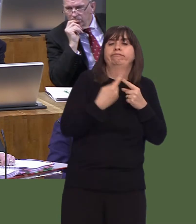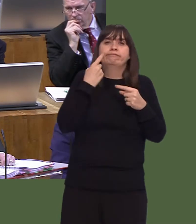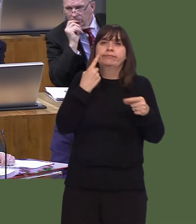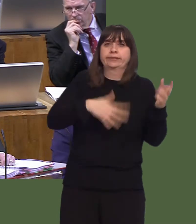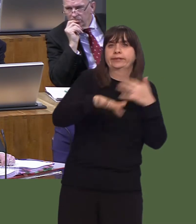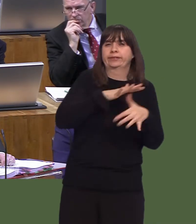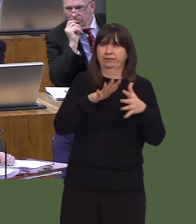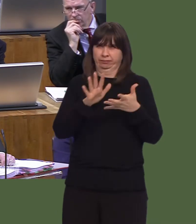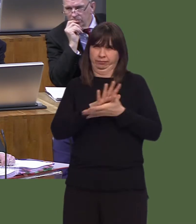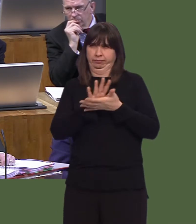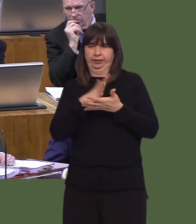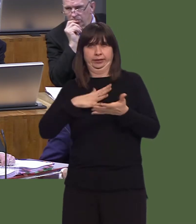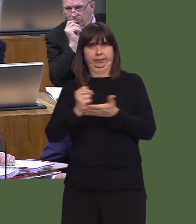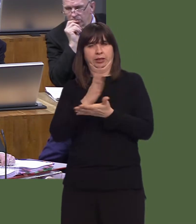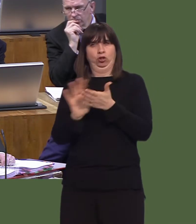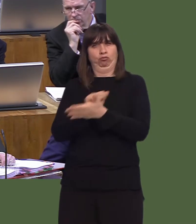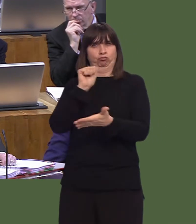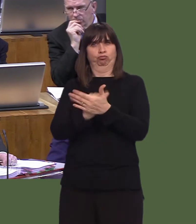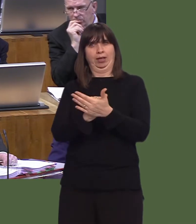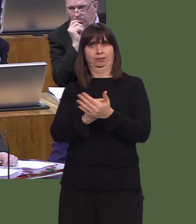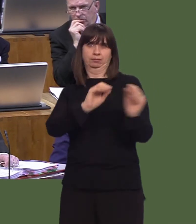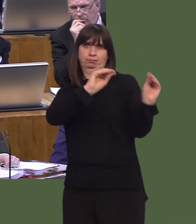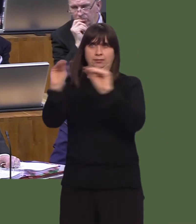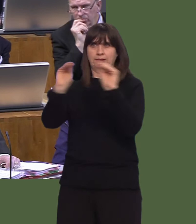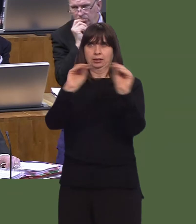of providing the right level of adult learning, remembering, of course, the amount of money